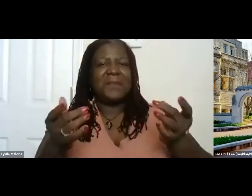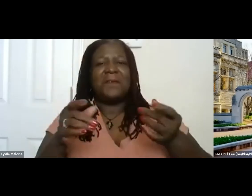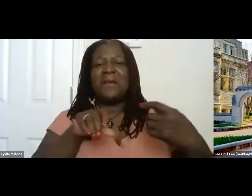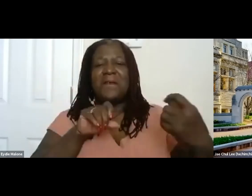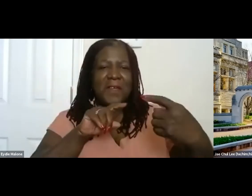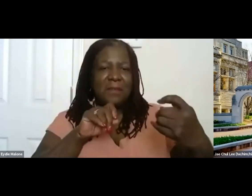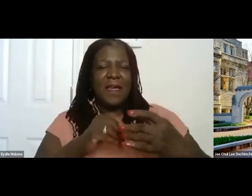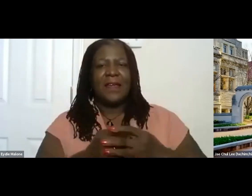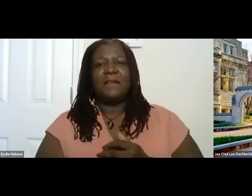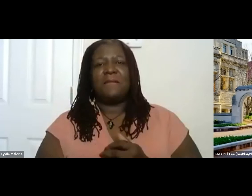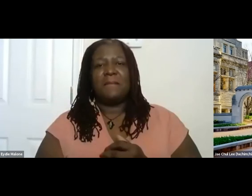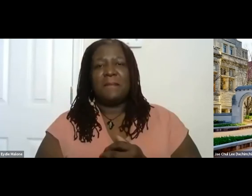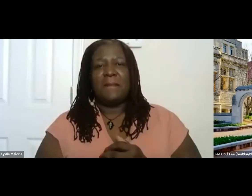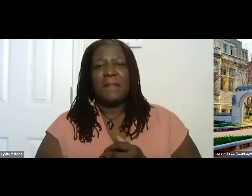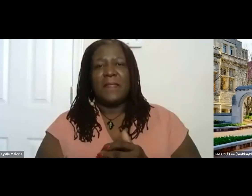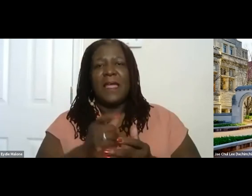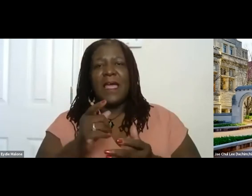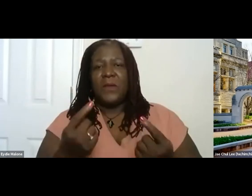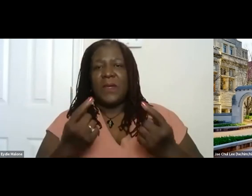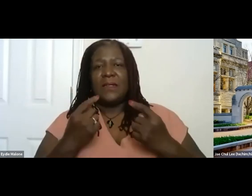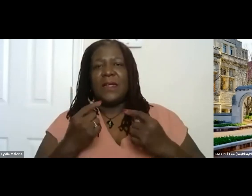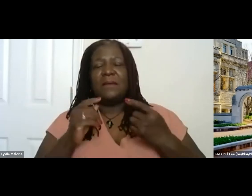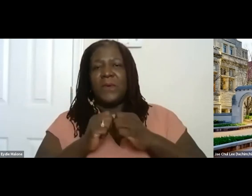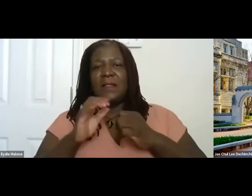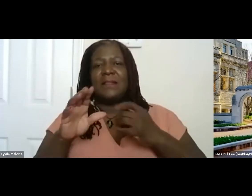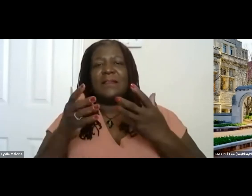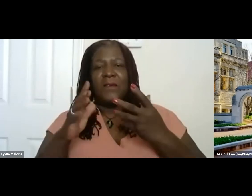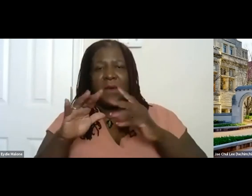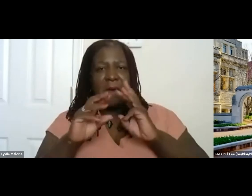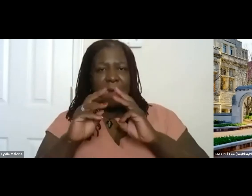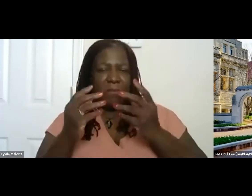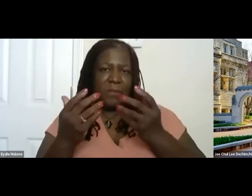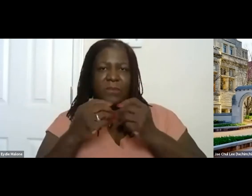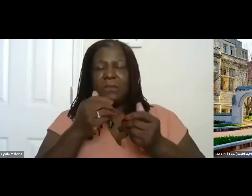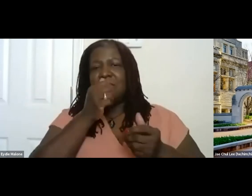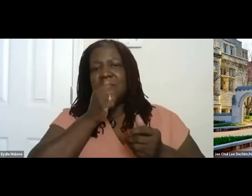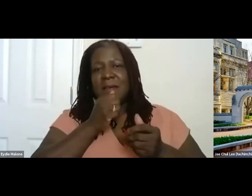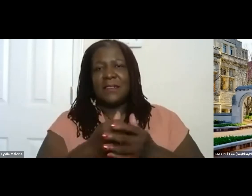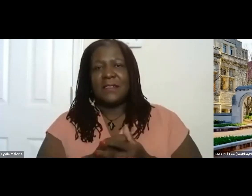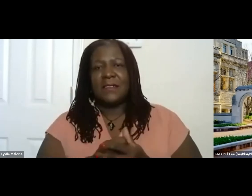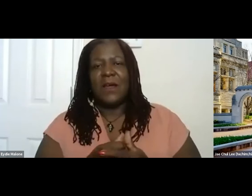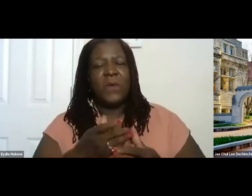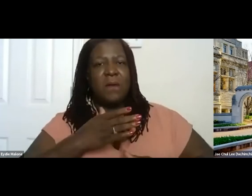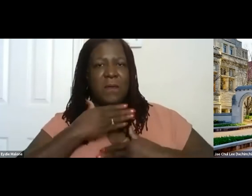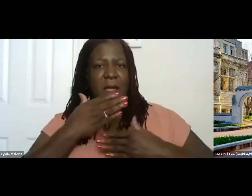webinar with your questions on mind. We are very happy to have two disability advocates